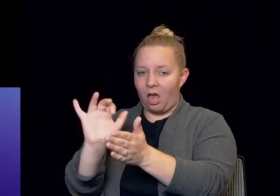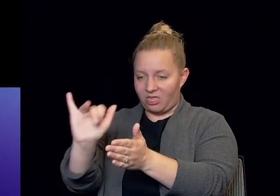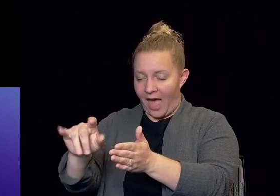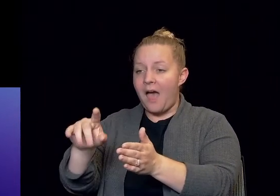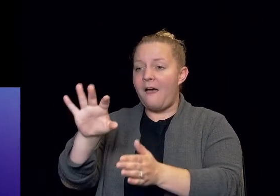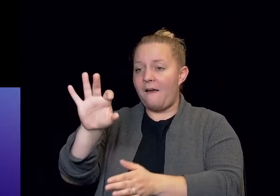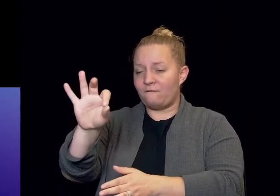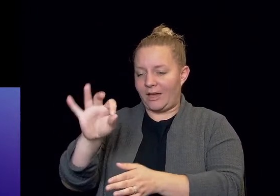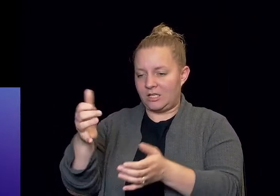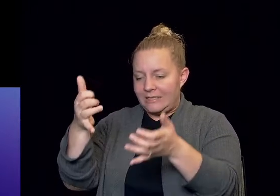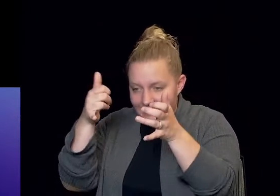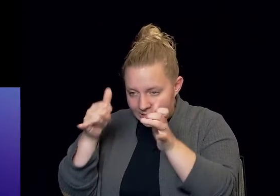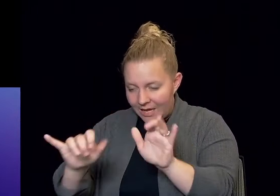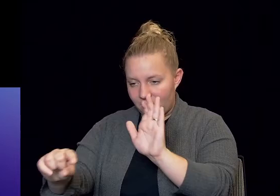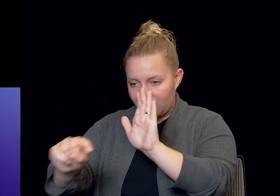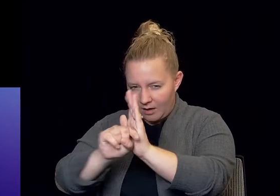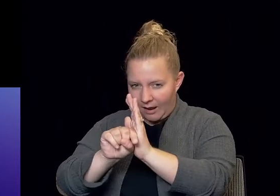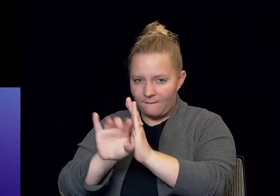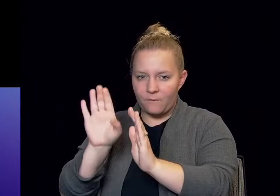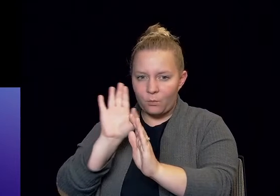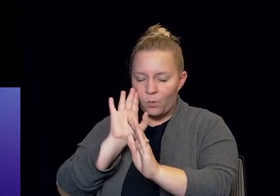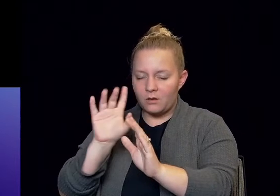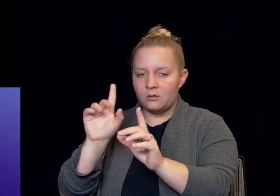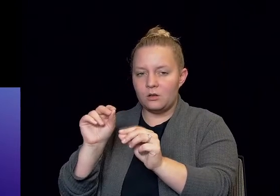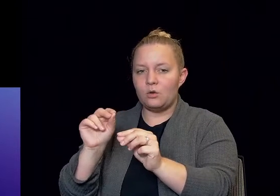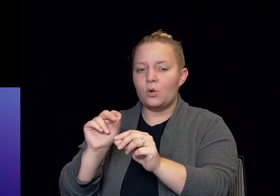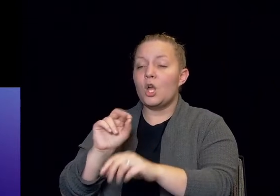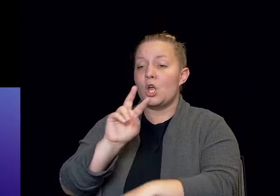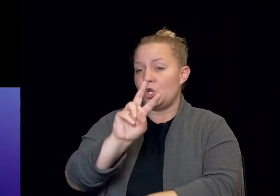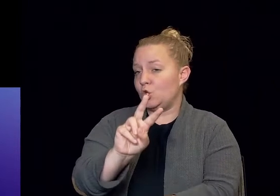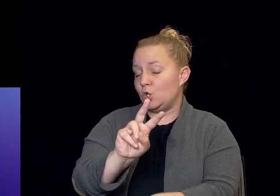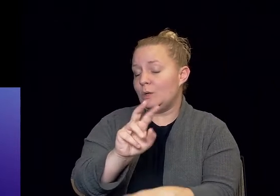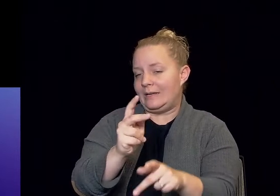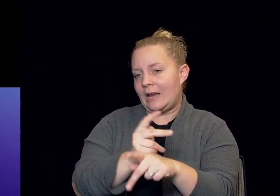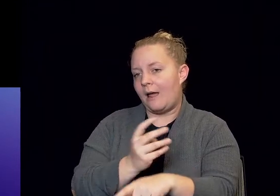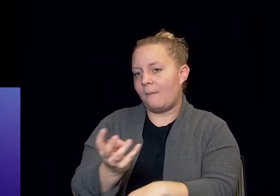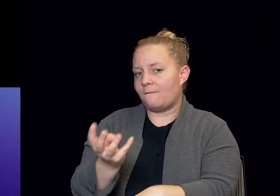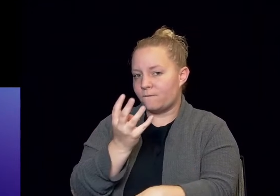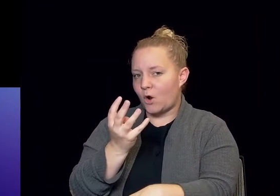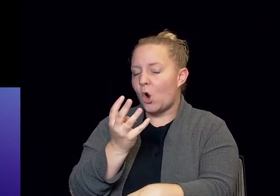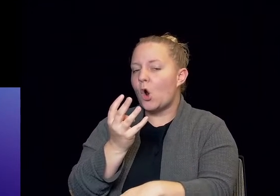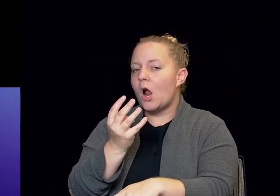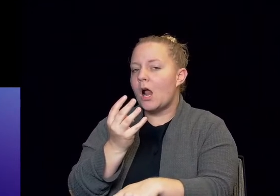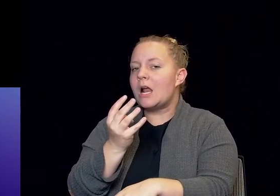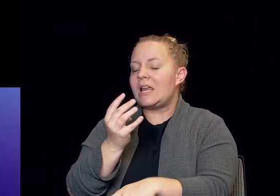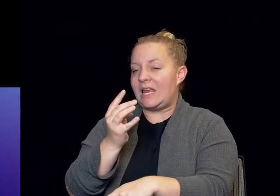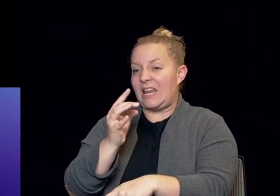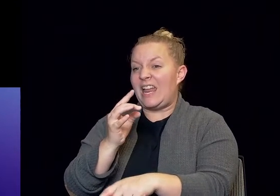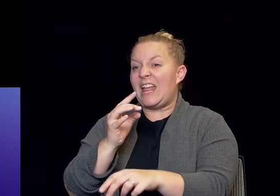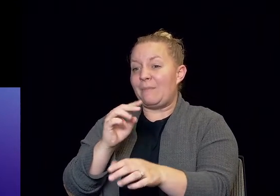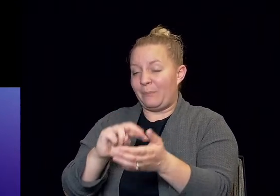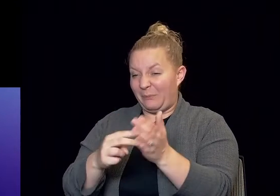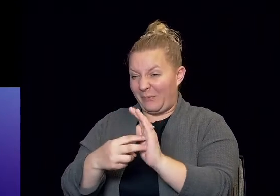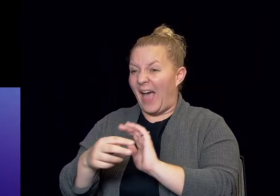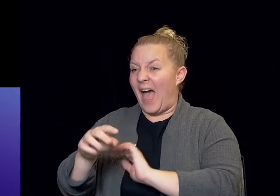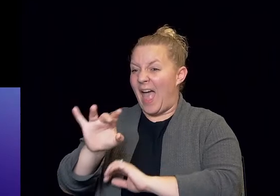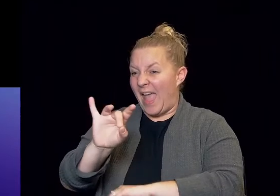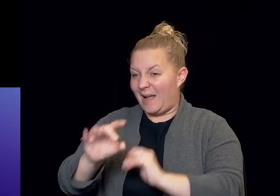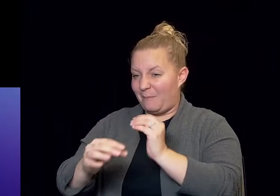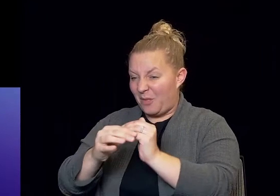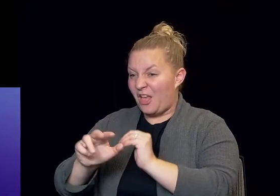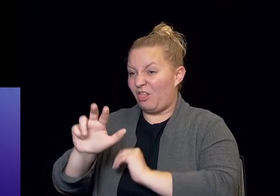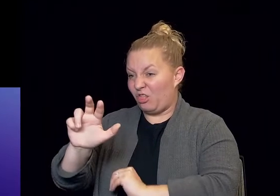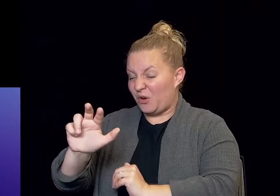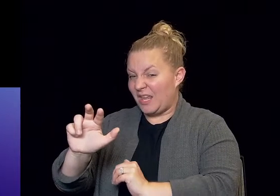but I'm going to take 2 times 4. I get 8 plus 3. 8 plus 3 gives us 11/4. You cannot! I